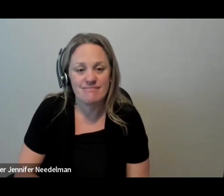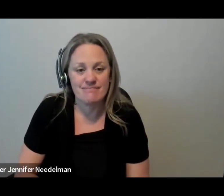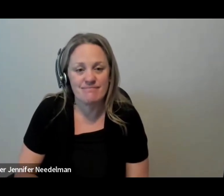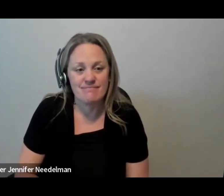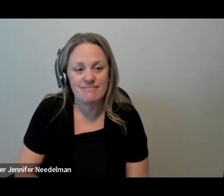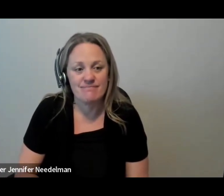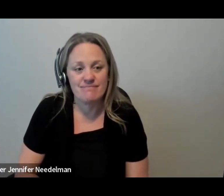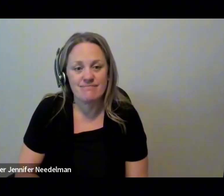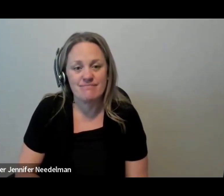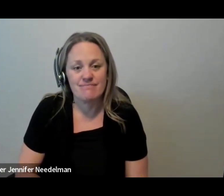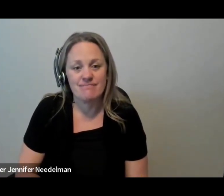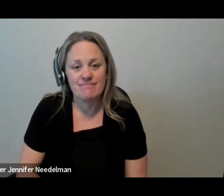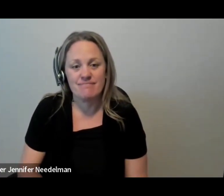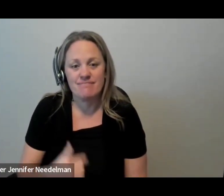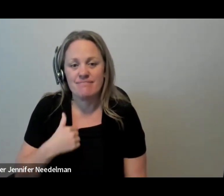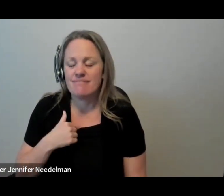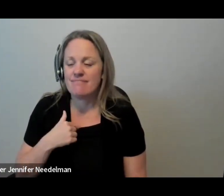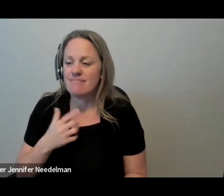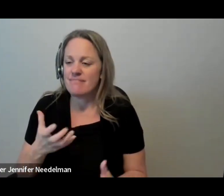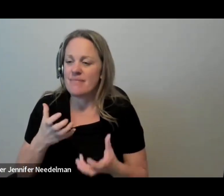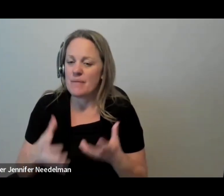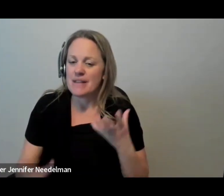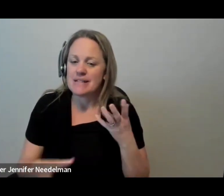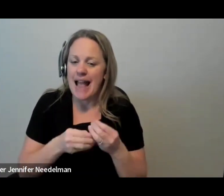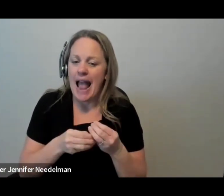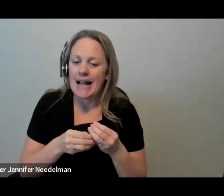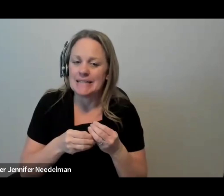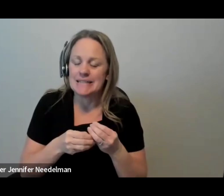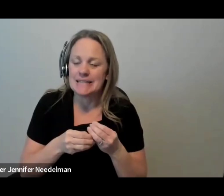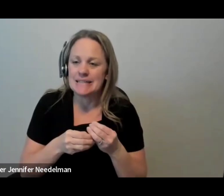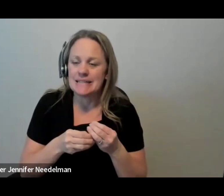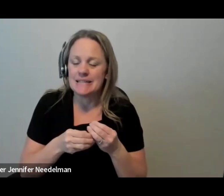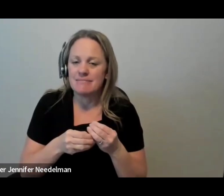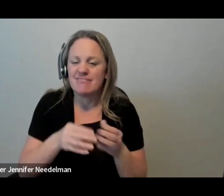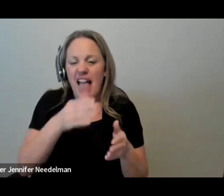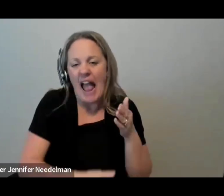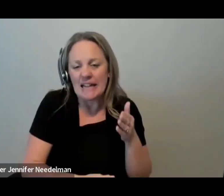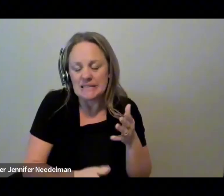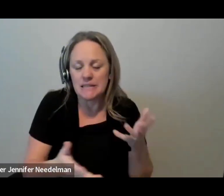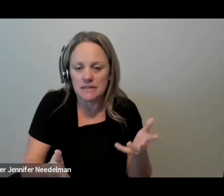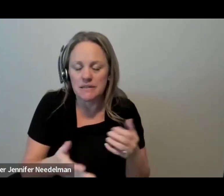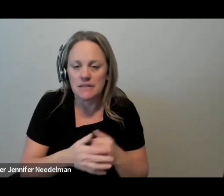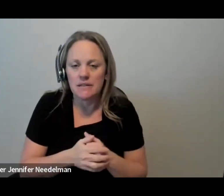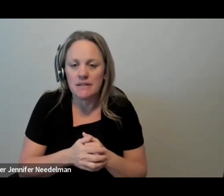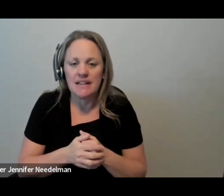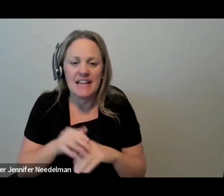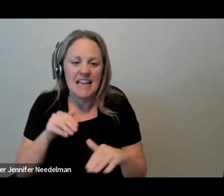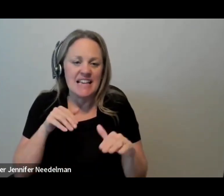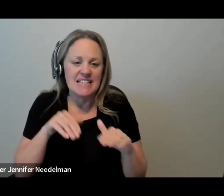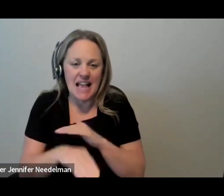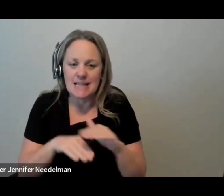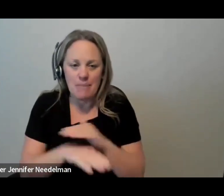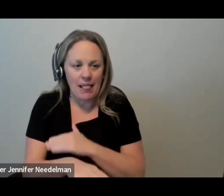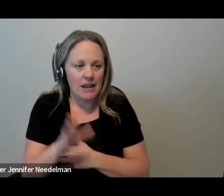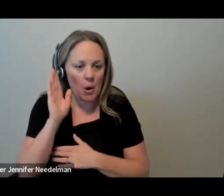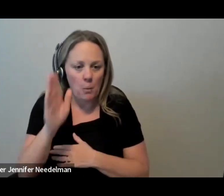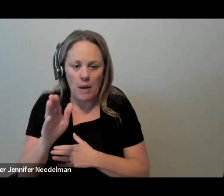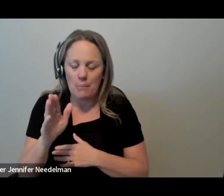I wanna end with accessibility is a, is a ever moving end zone.